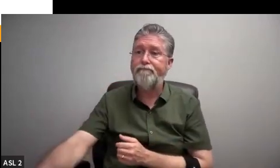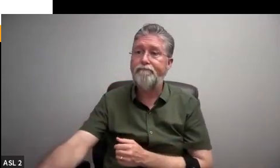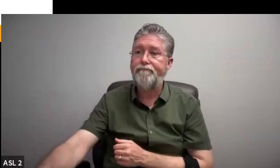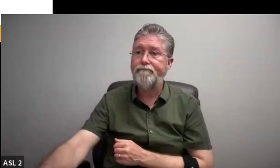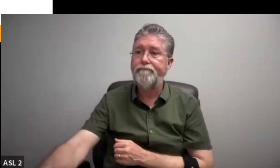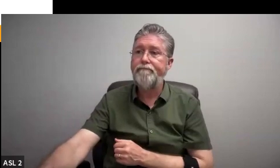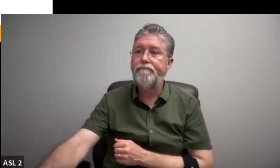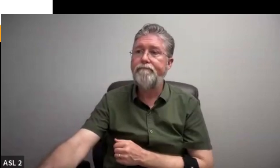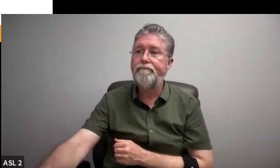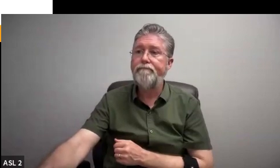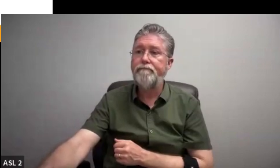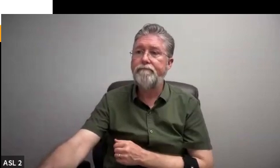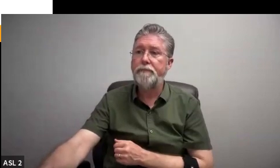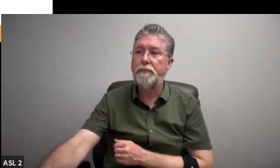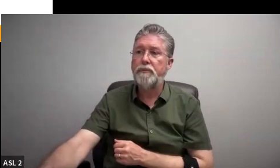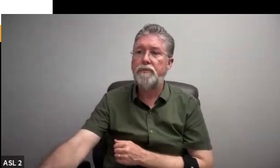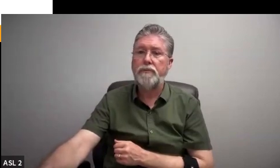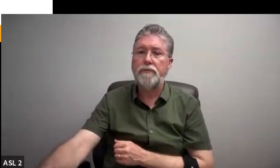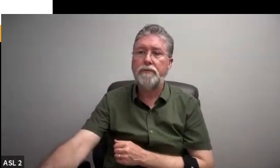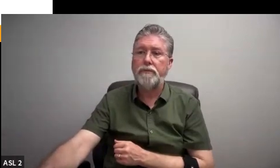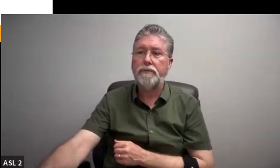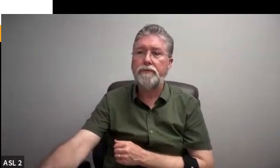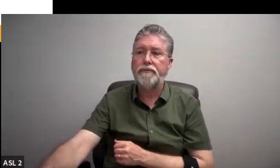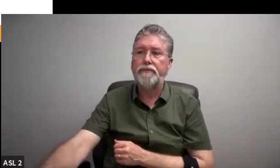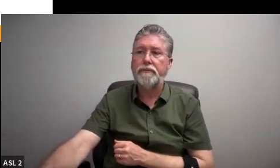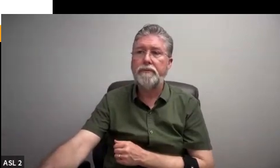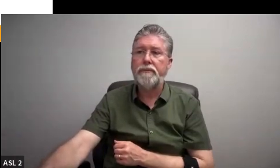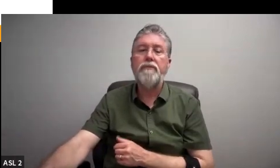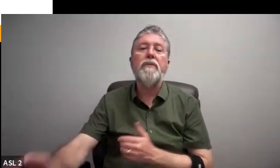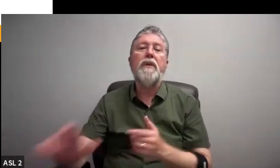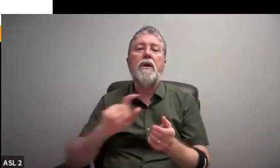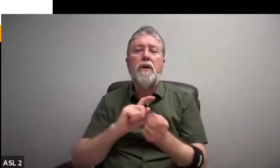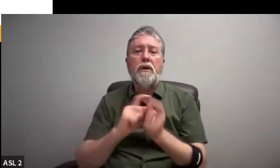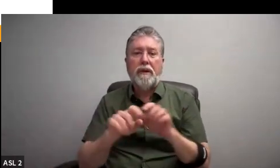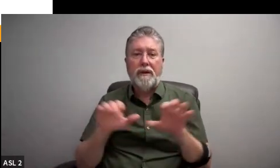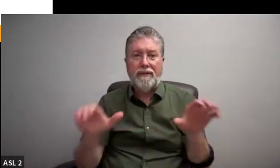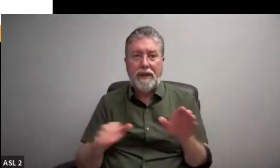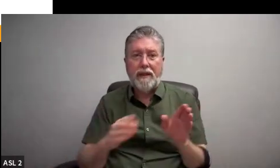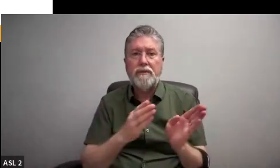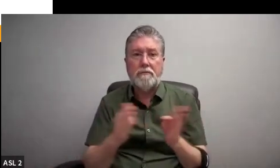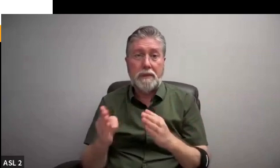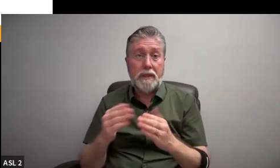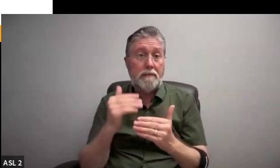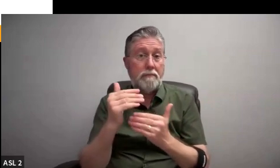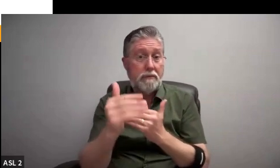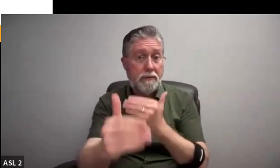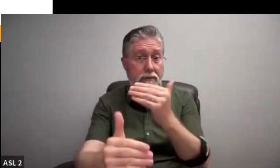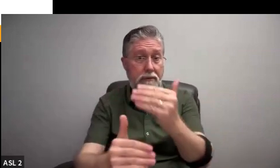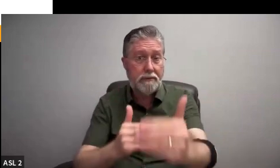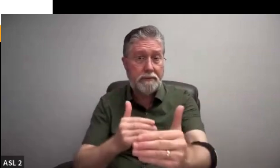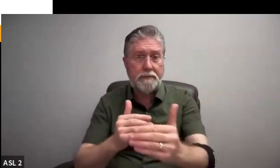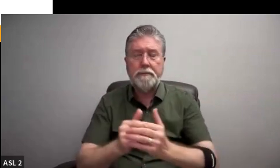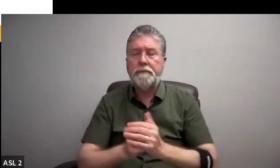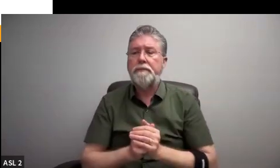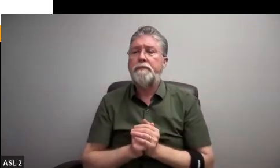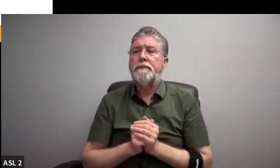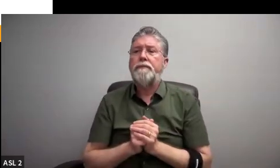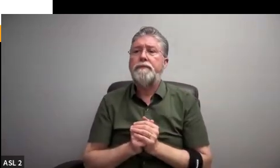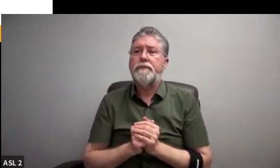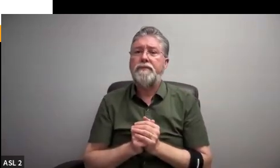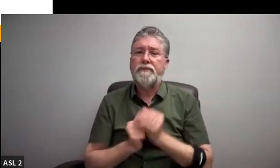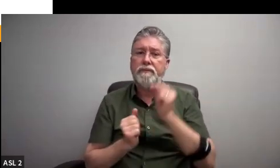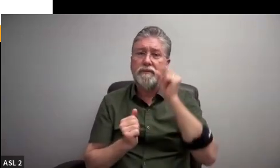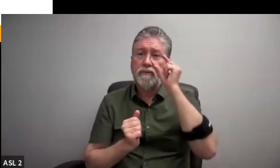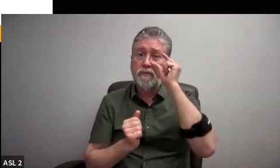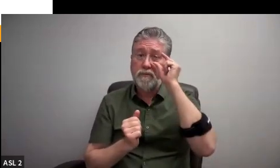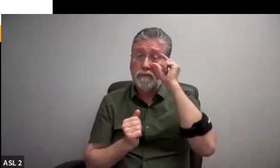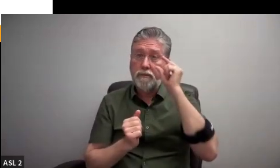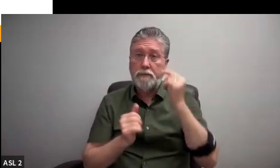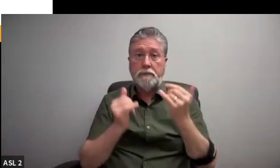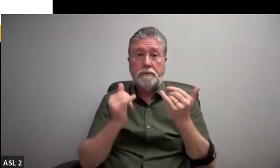Okay, now we're going to move on to the corrective action plan process. Okay, so as we all know by